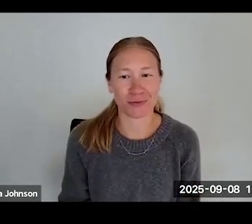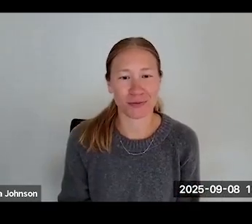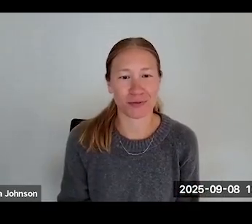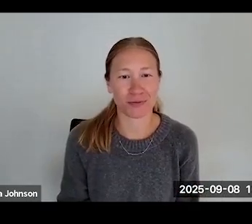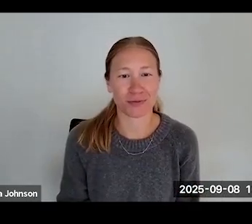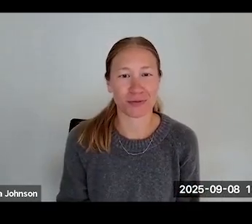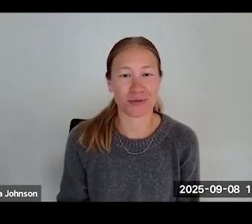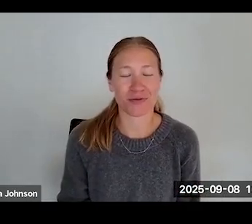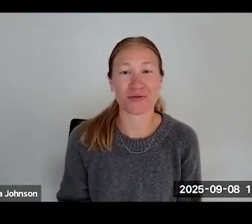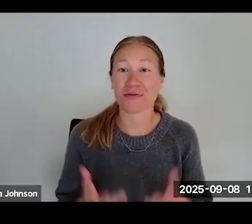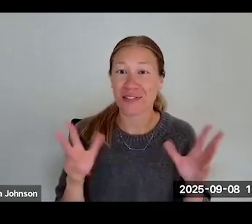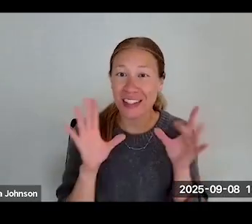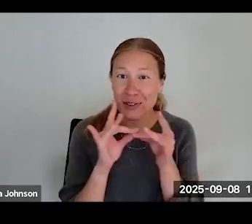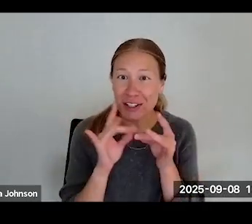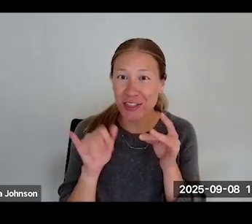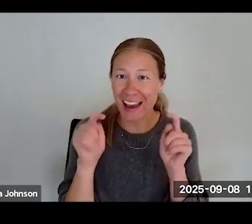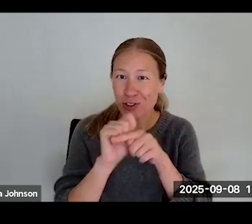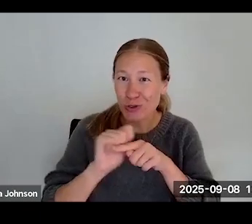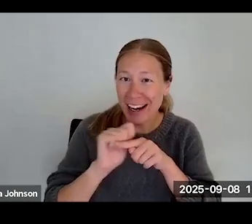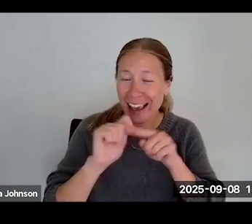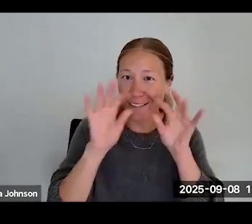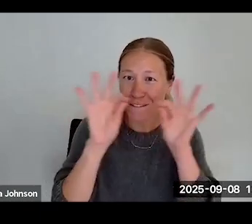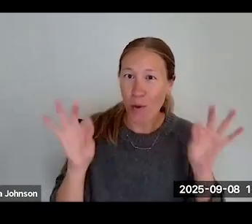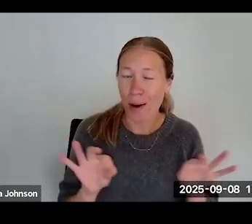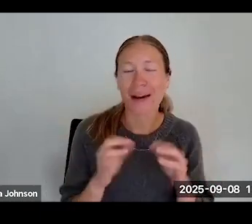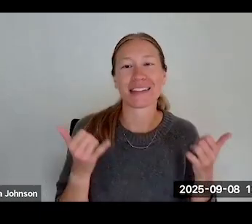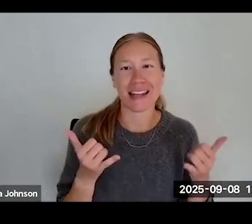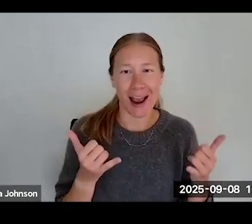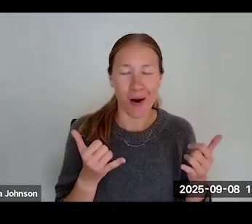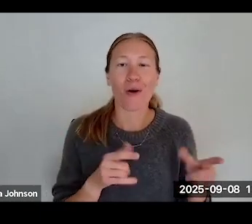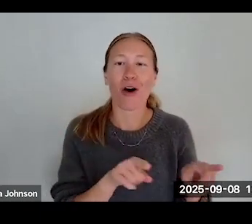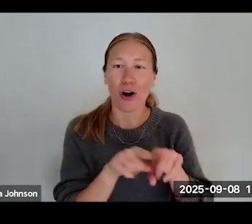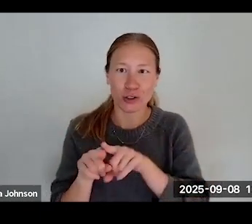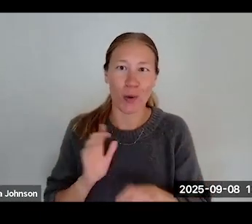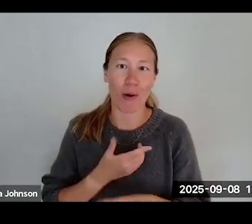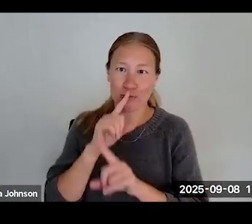And then, as I mentioned, that training form also functions right now as our reporting barriers to access form.